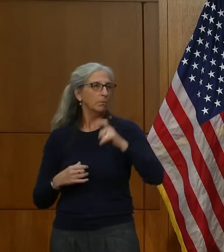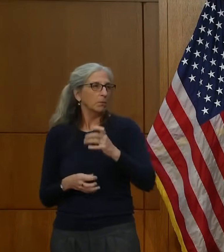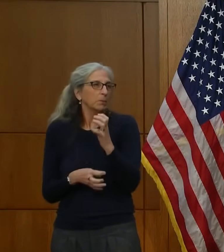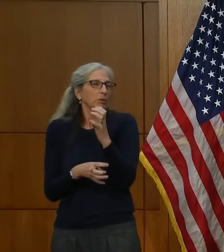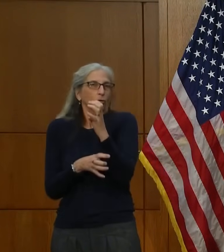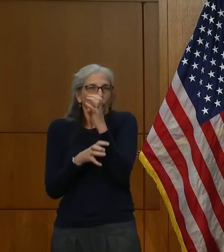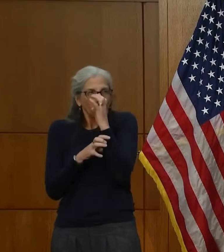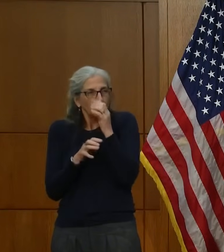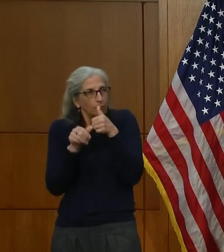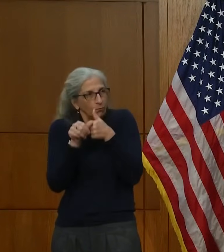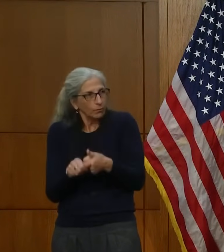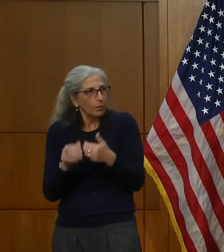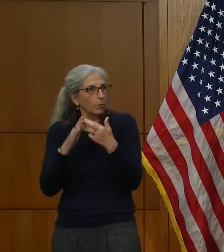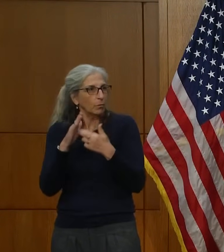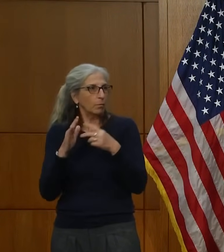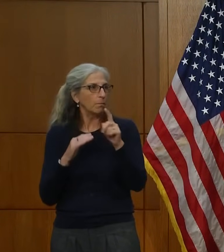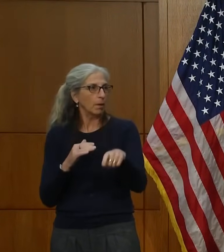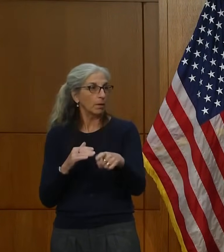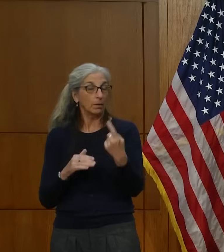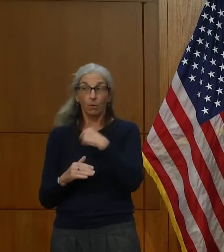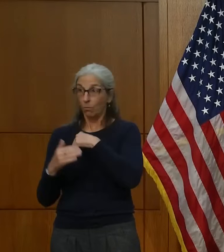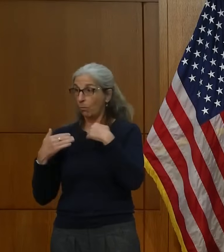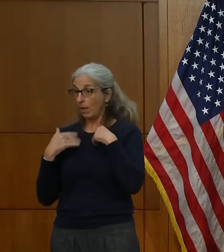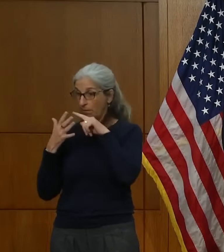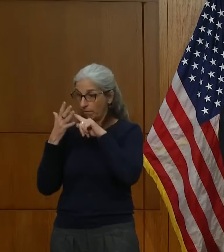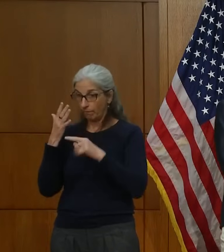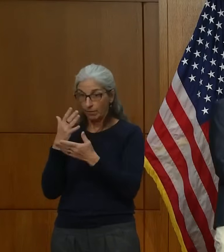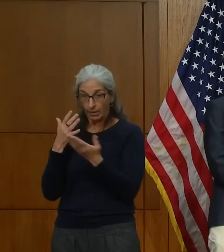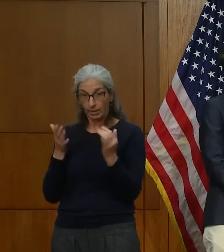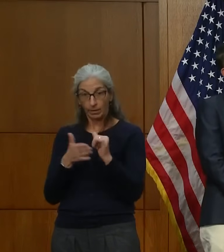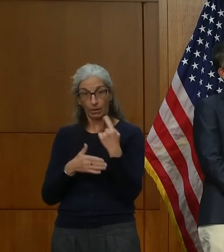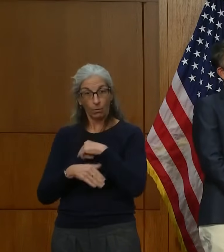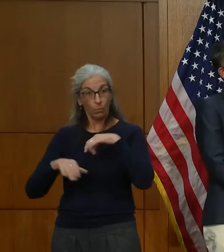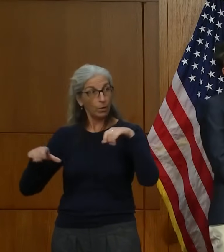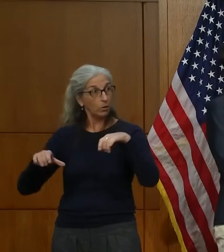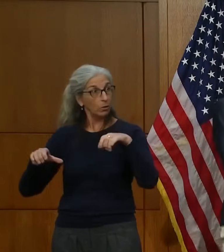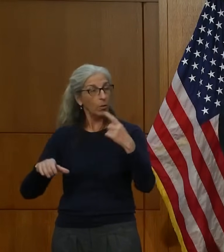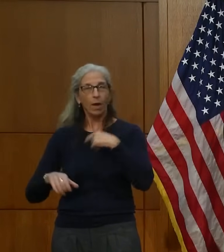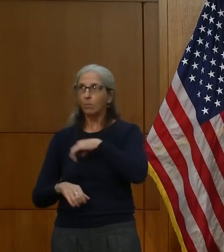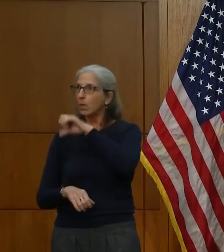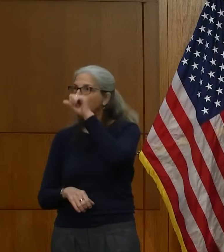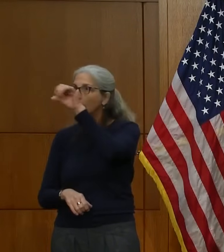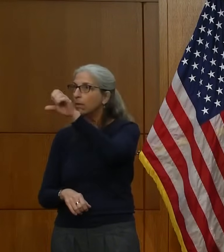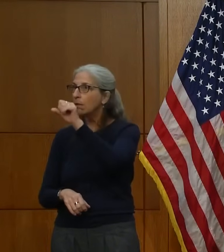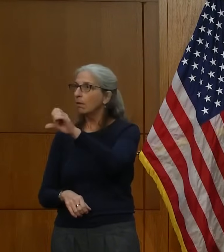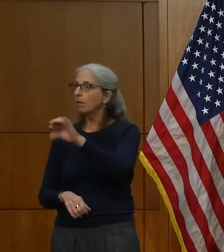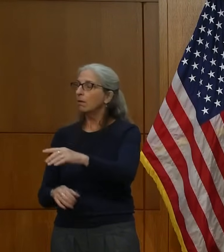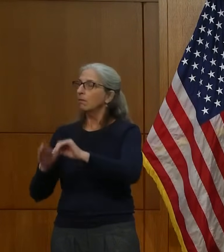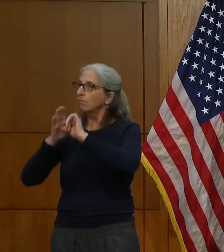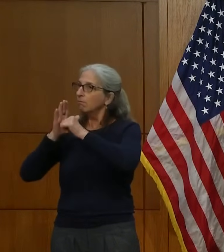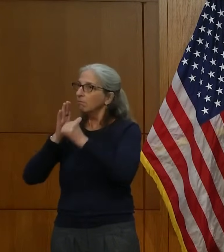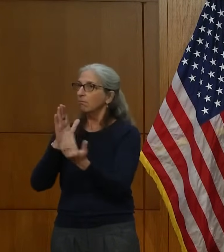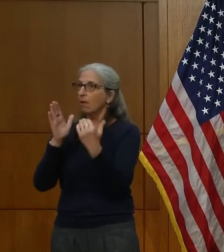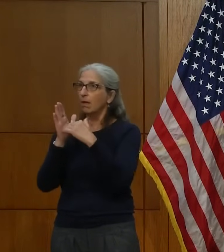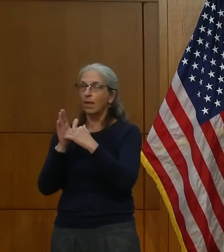EVEN DURING THE HOLIDAYS, ESPECIALLY DURING THE HOLIDAYS. SO AGAIN. THERE ARE THINGS THAT